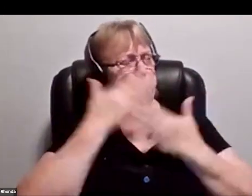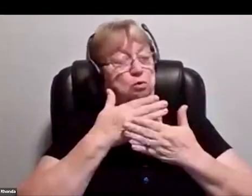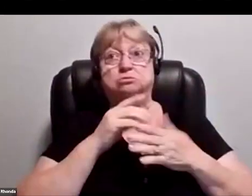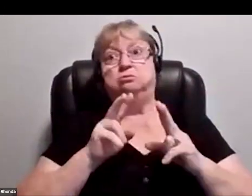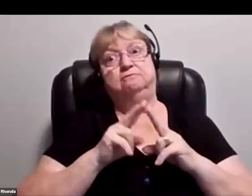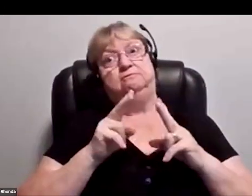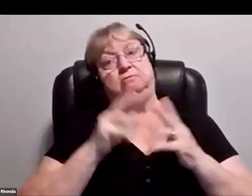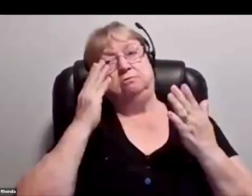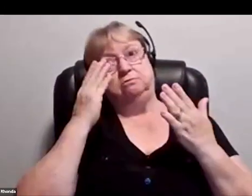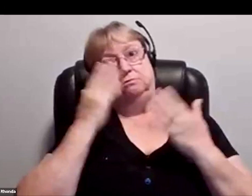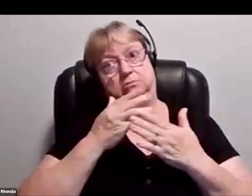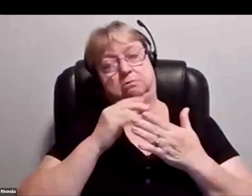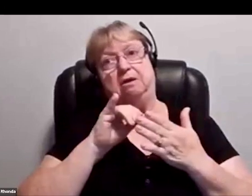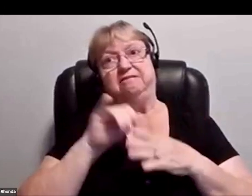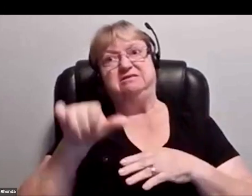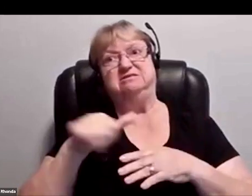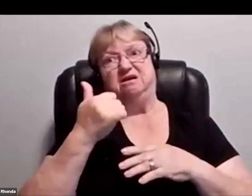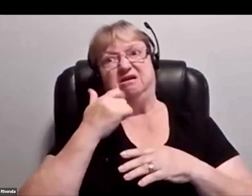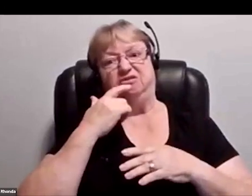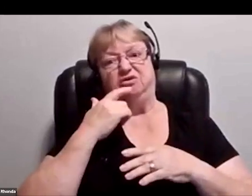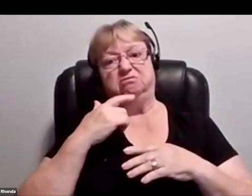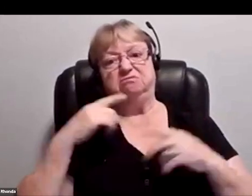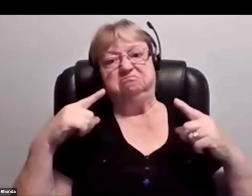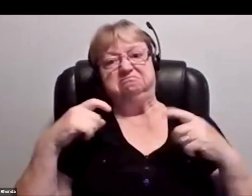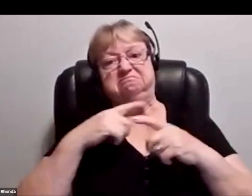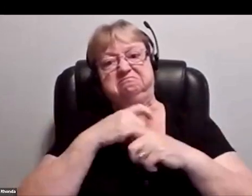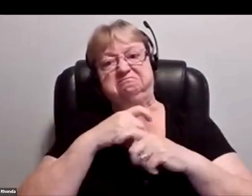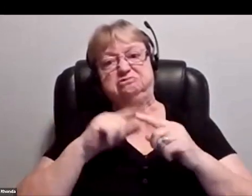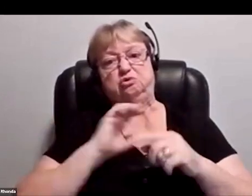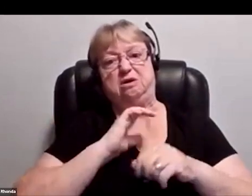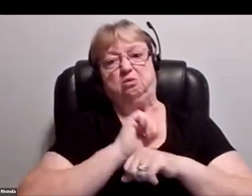which adds another level of complexity to our working outside.